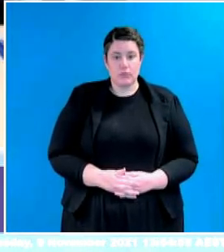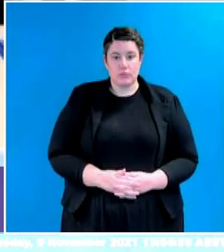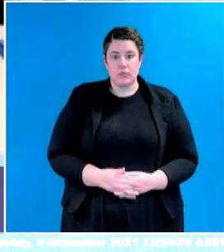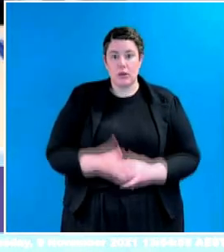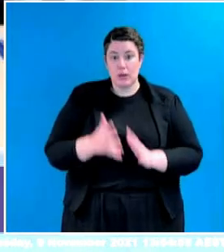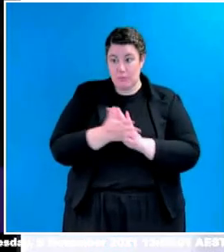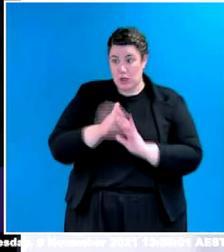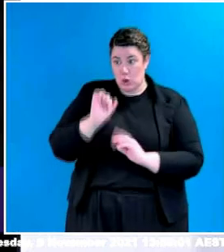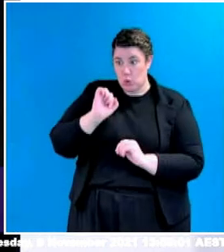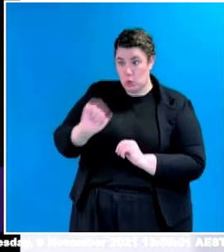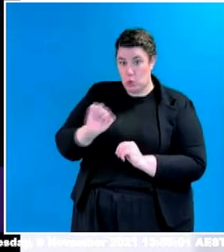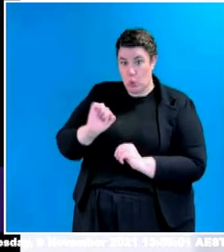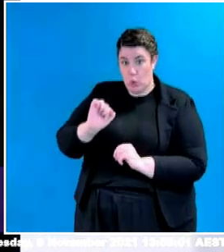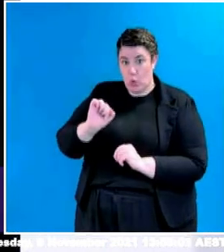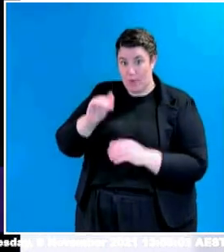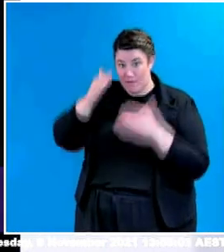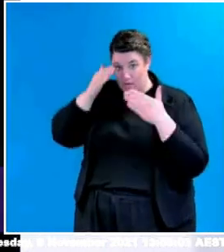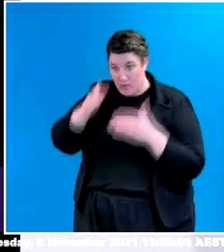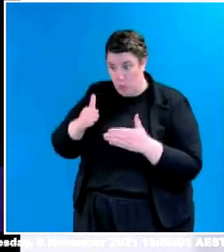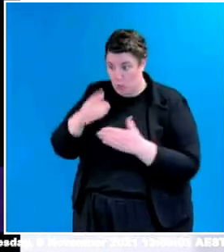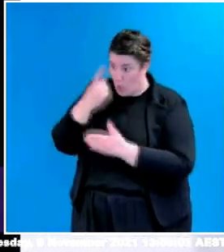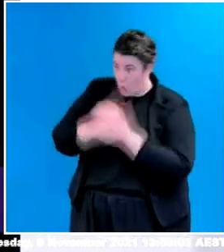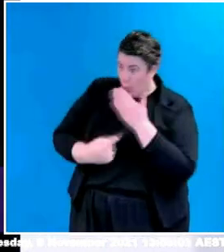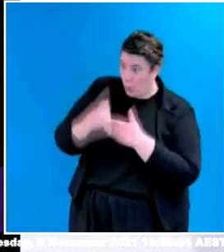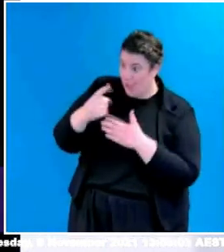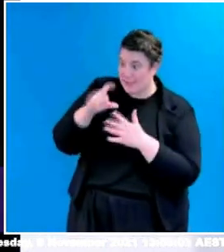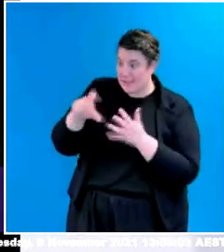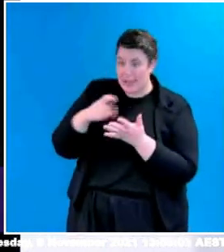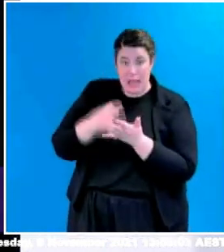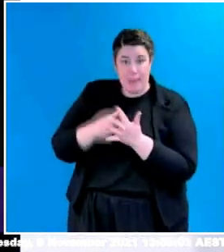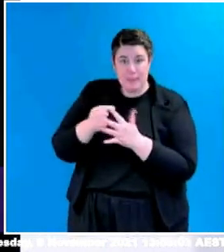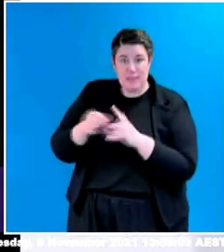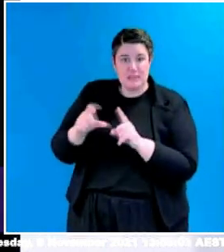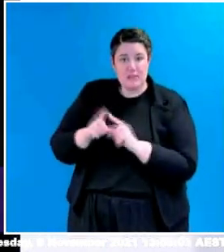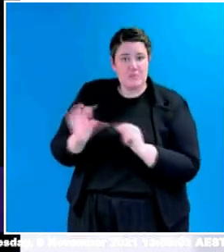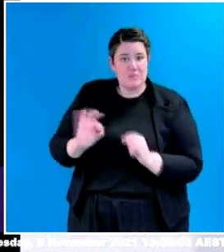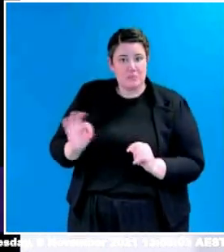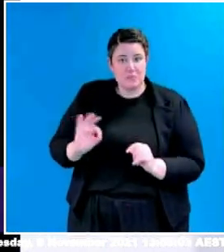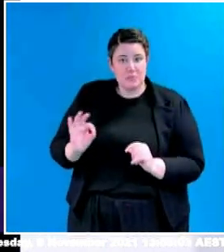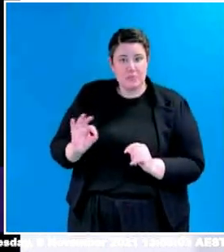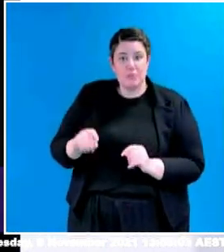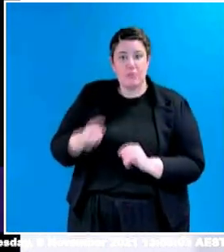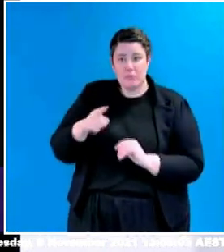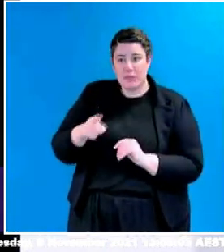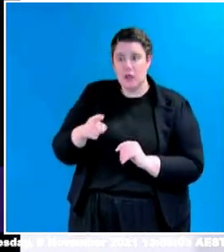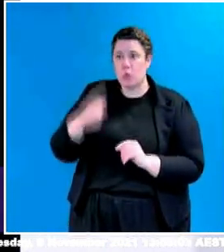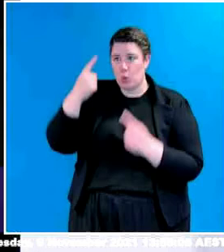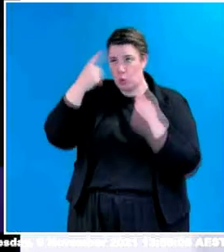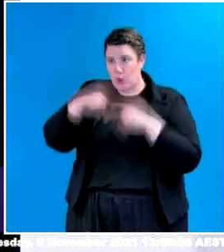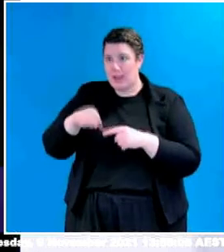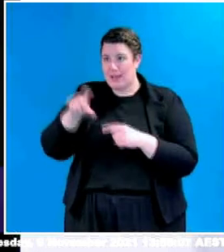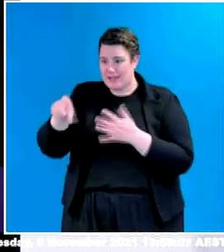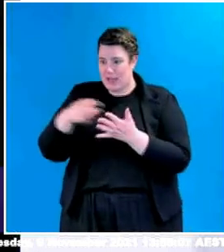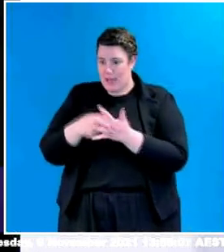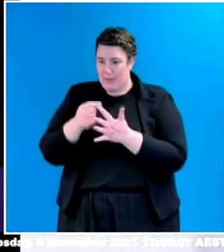focused solely on the CRPD but on how the CRPD fits into the general